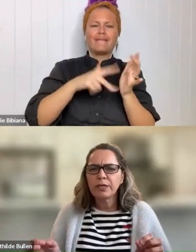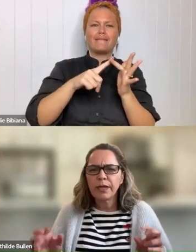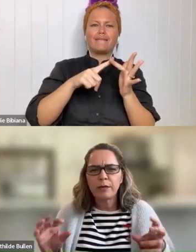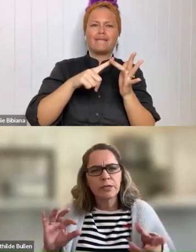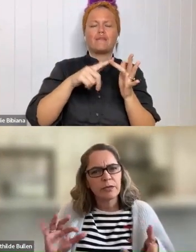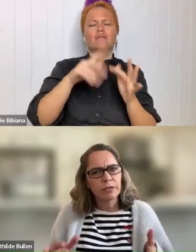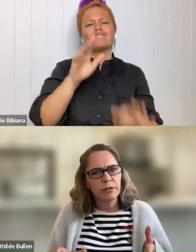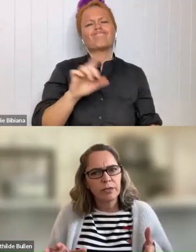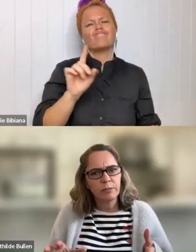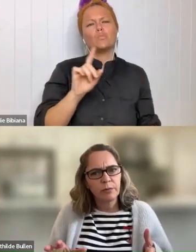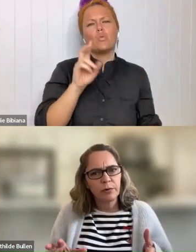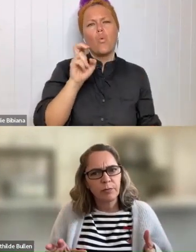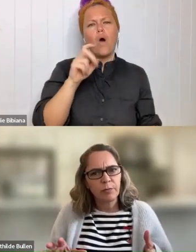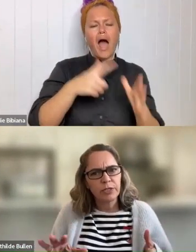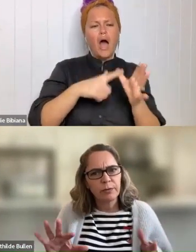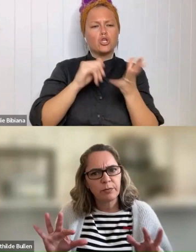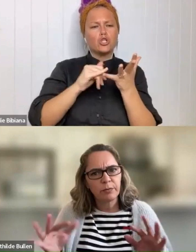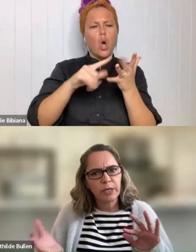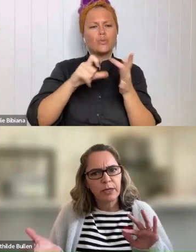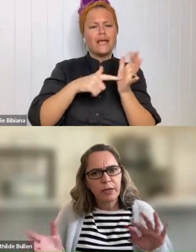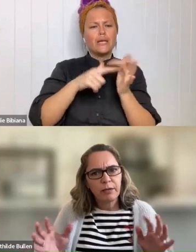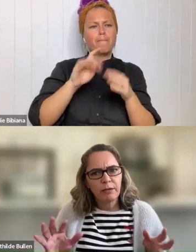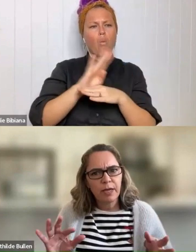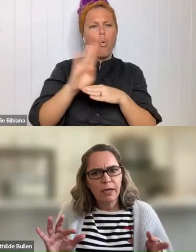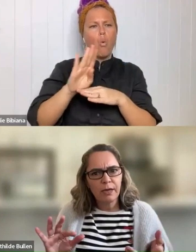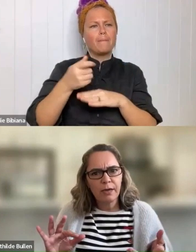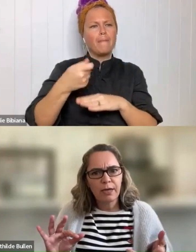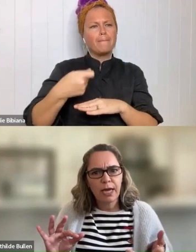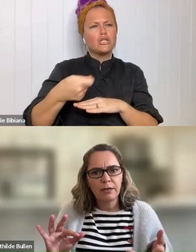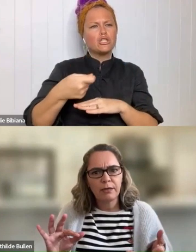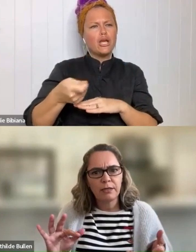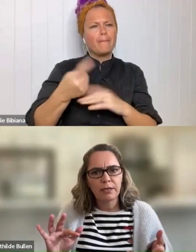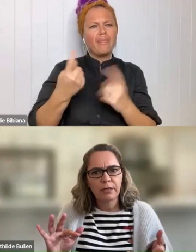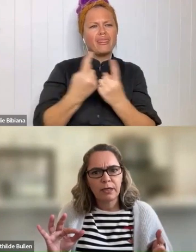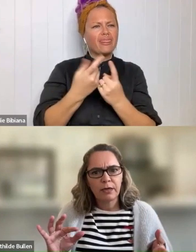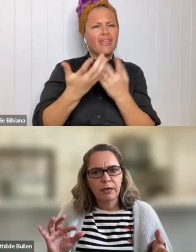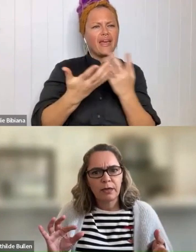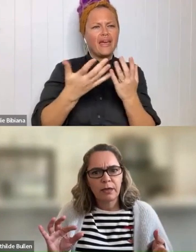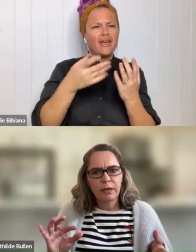was it like it was an associate board membership. thing? And ship program?